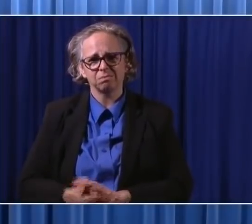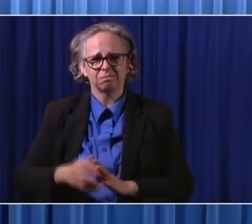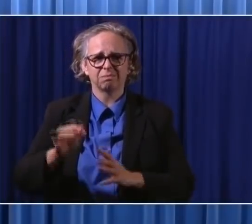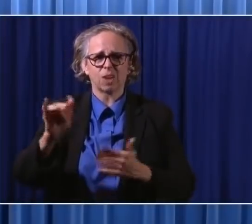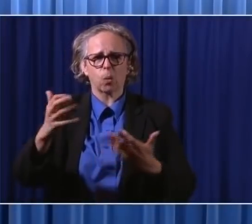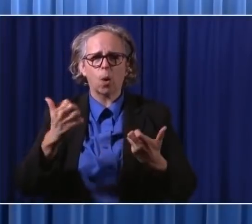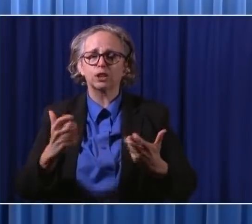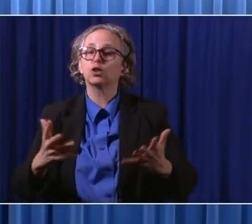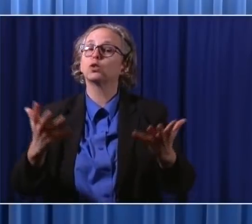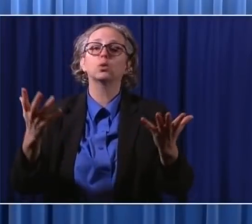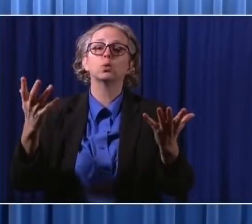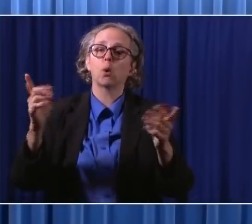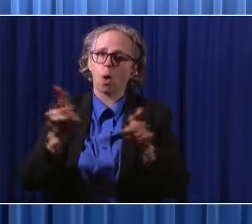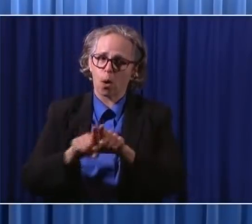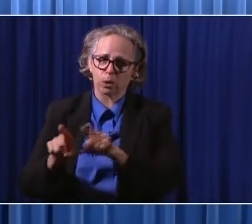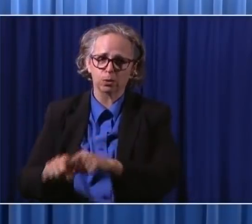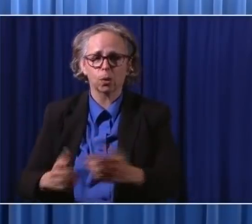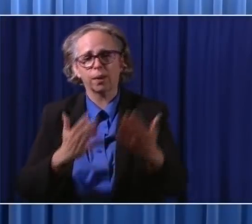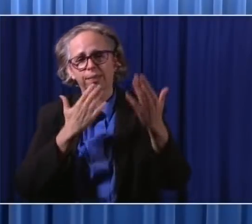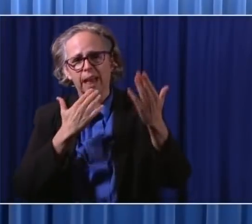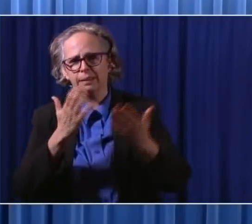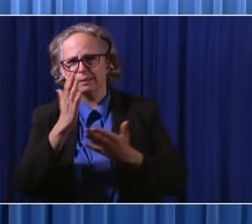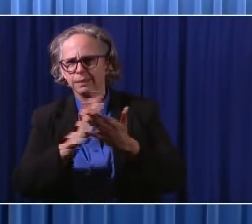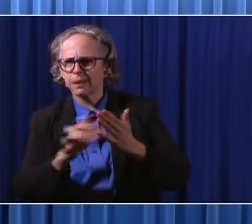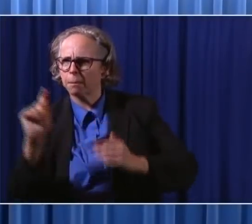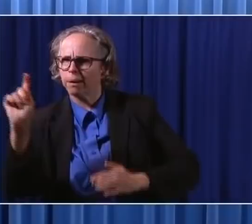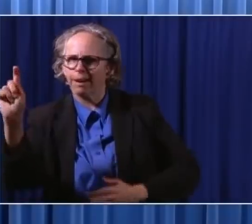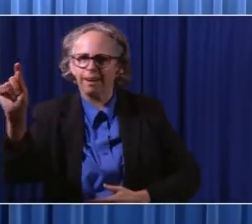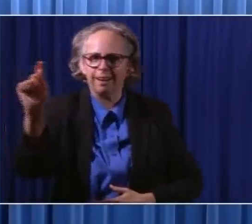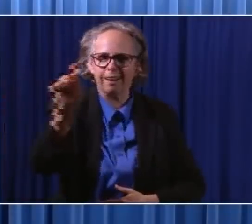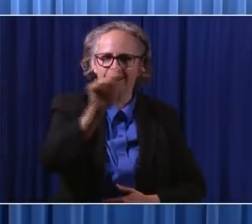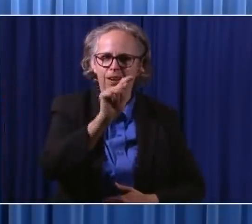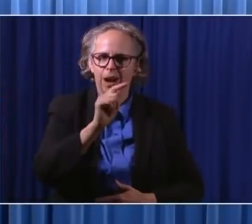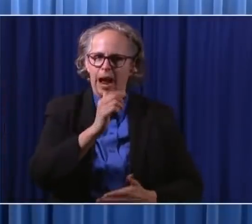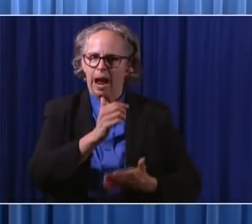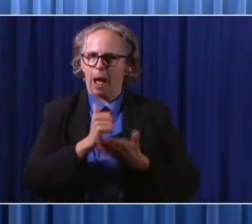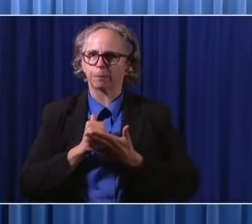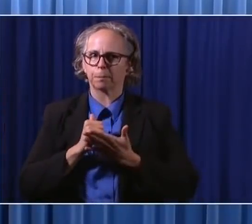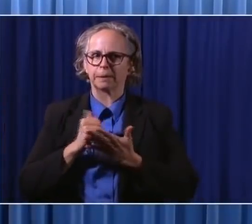AND LOOK FOR QUICK RECOVERY BACK IN THE STATE LEGISLATURE.